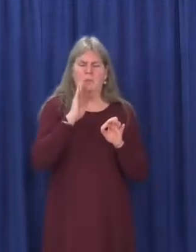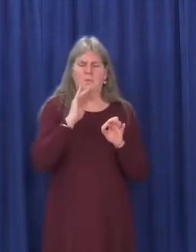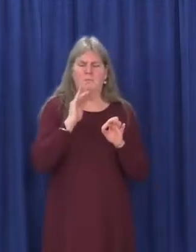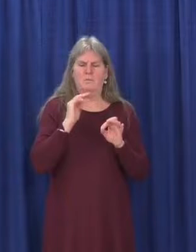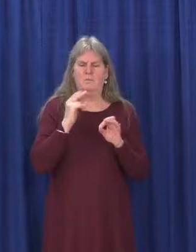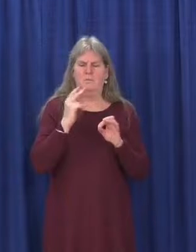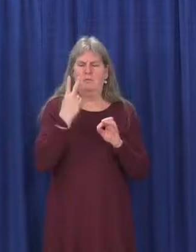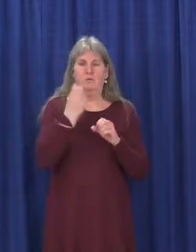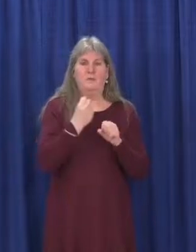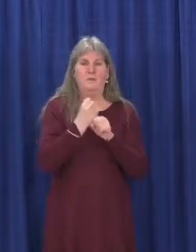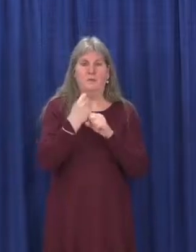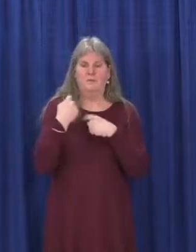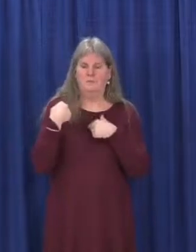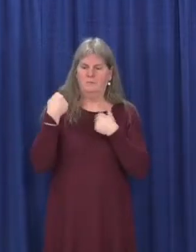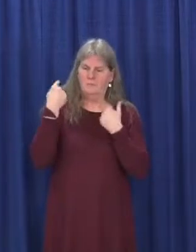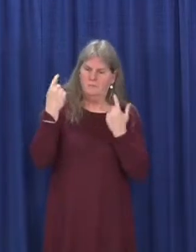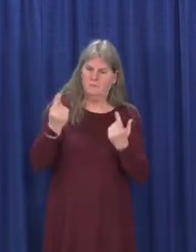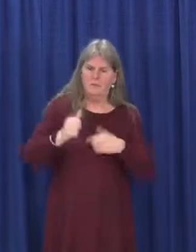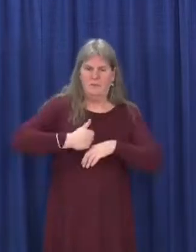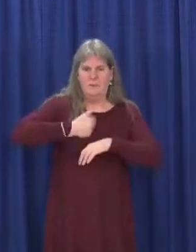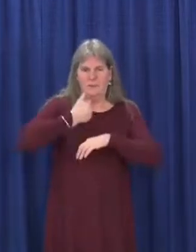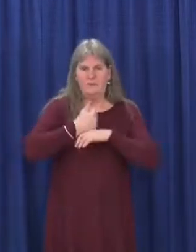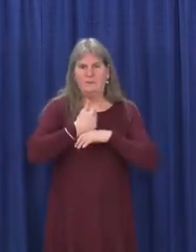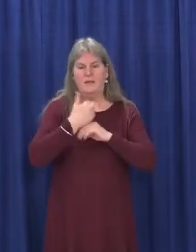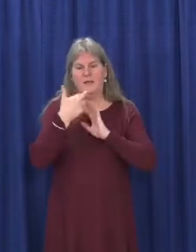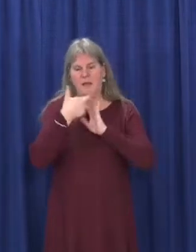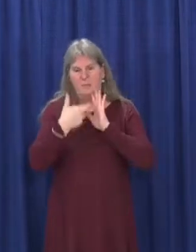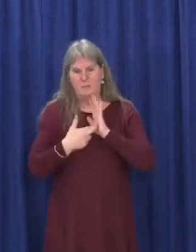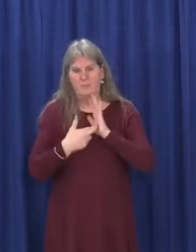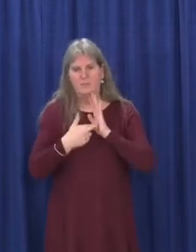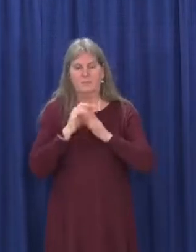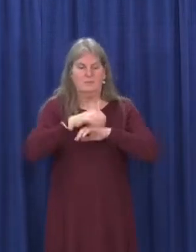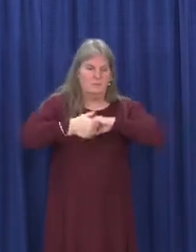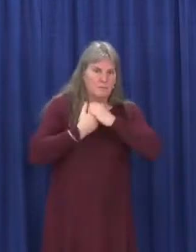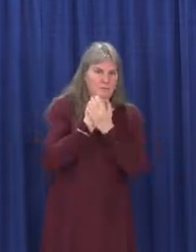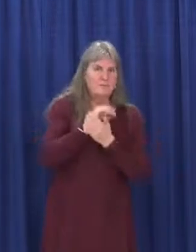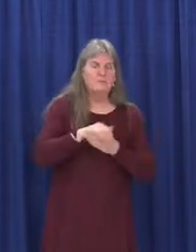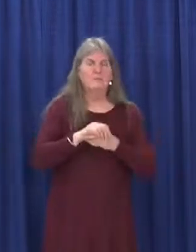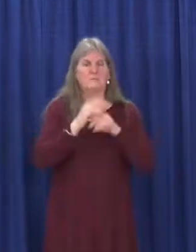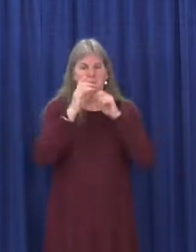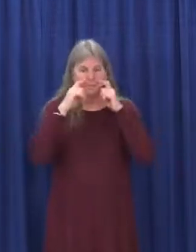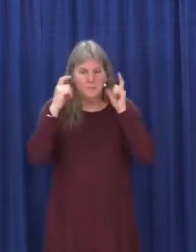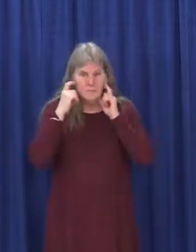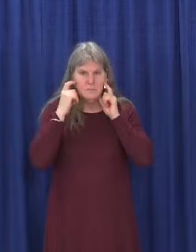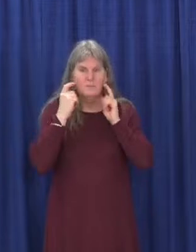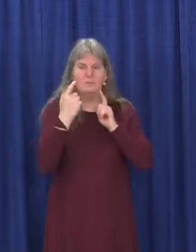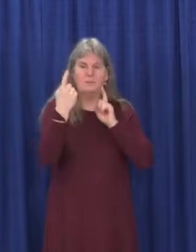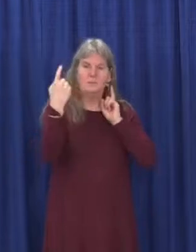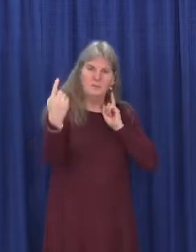while we've had measures, and people have been washing their hands more, wearing masks more, keeping that distance, staying home when sick,